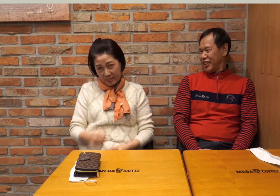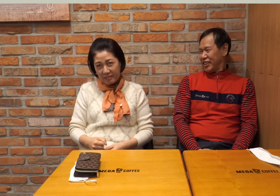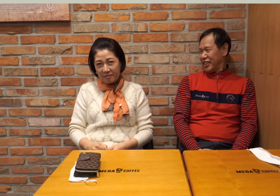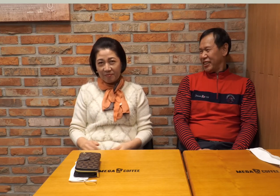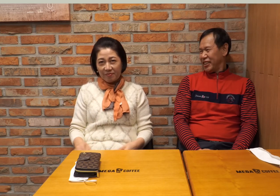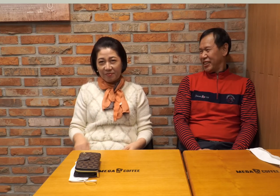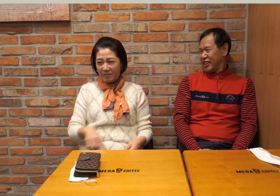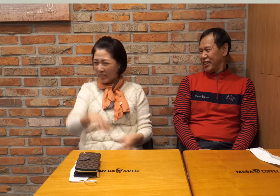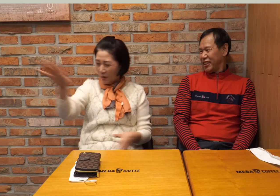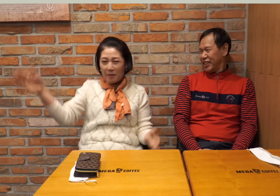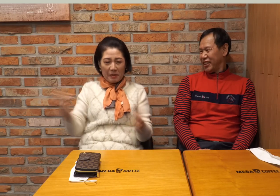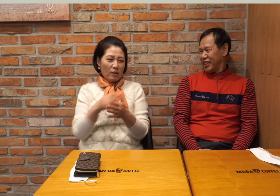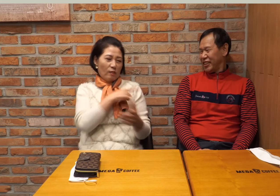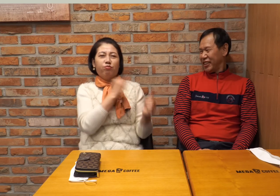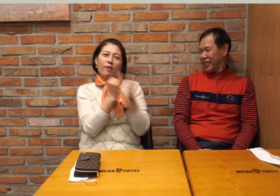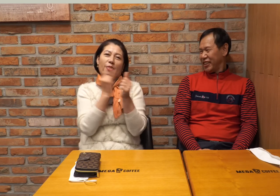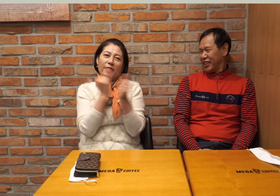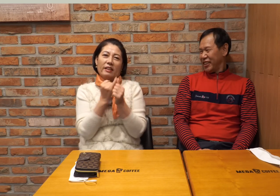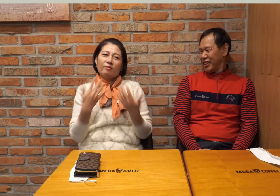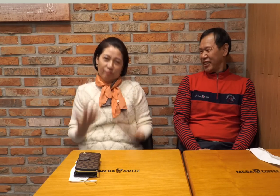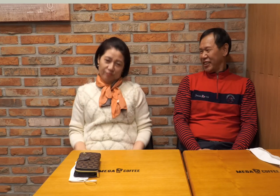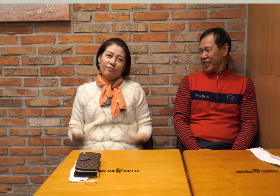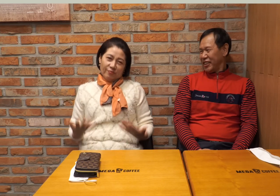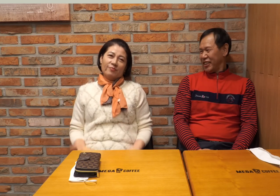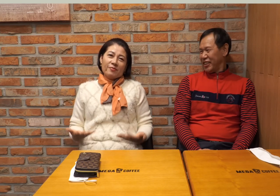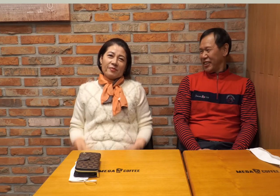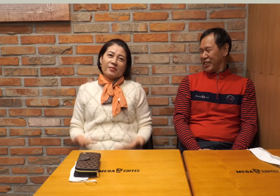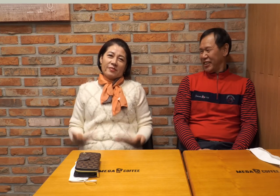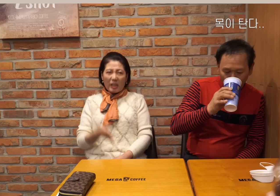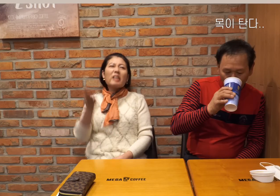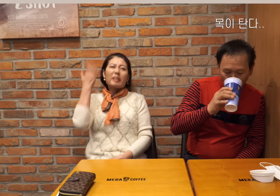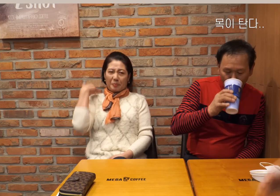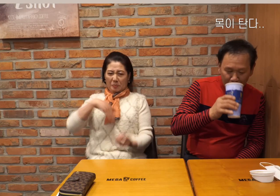The kids are all grown up, so it's really comfortable. Now the two of us live.